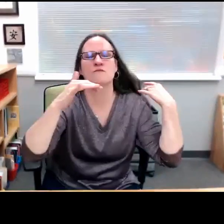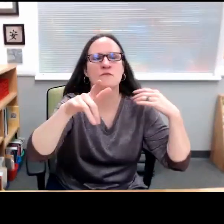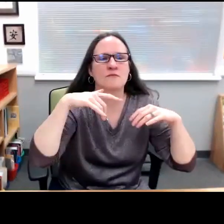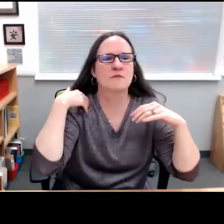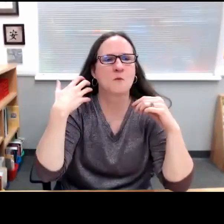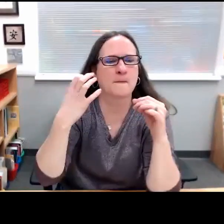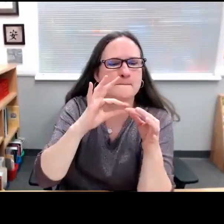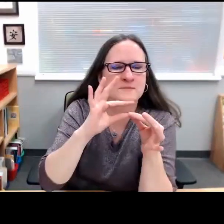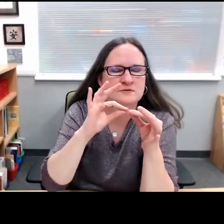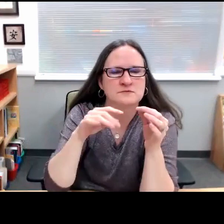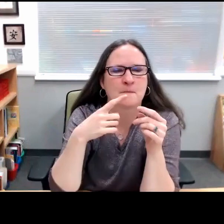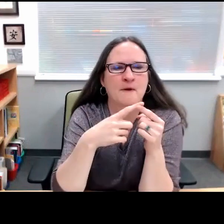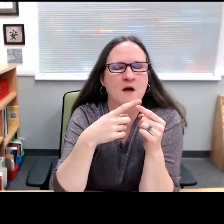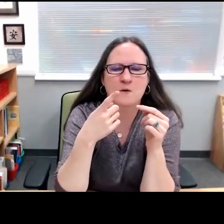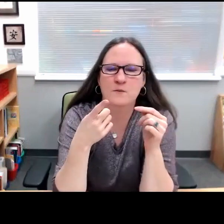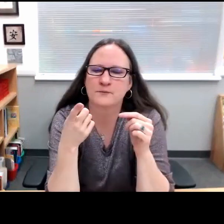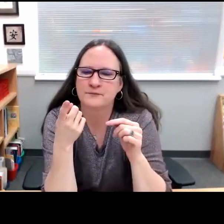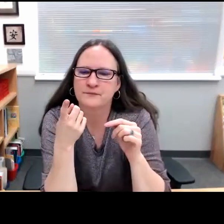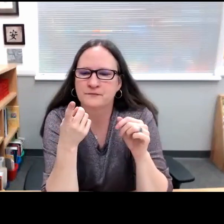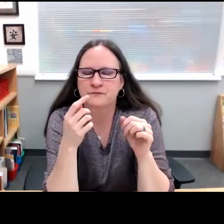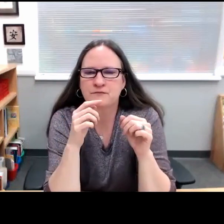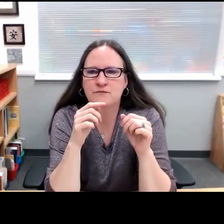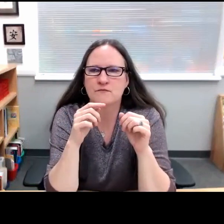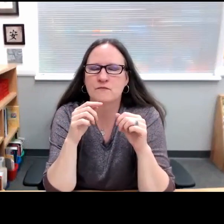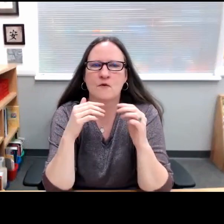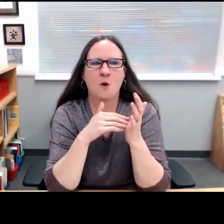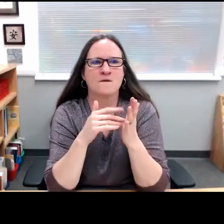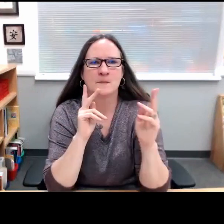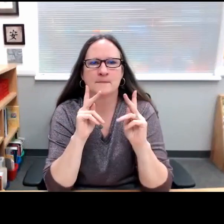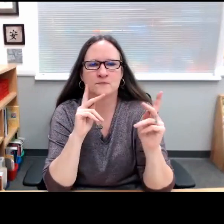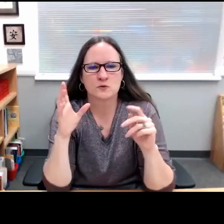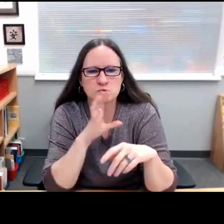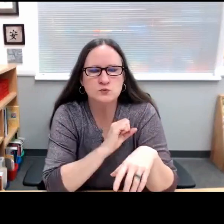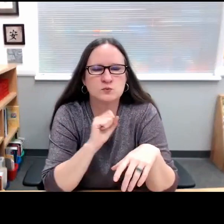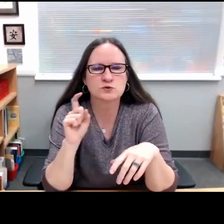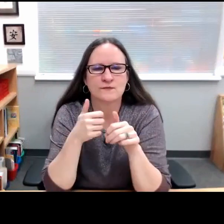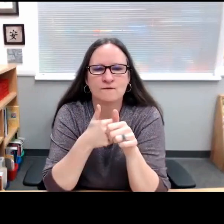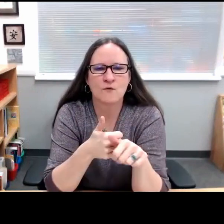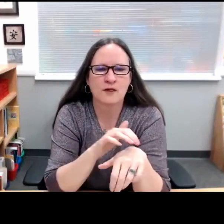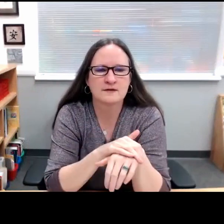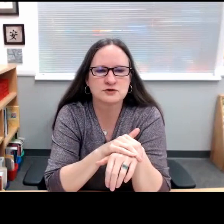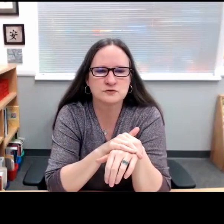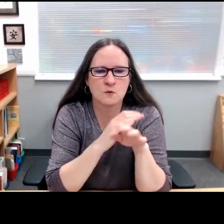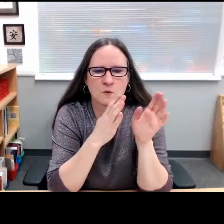Okay. Any other questions? I just wanted to make a mention oftentimes people assume that